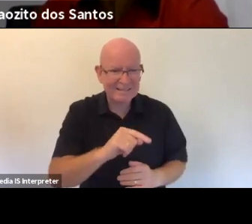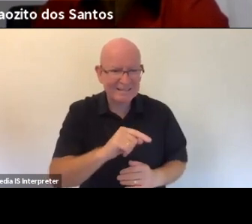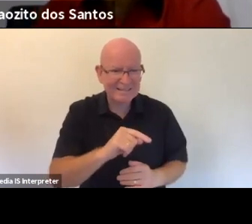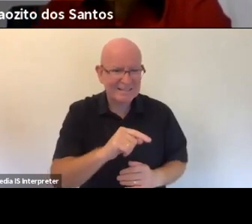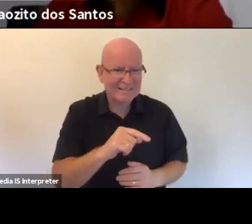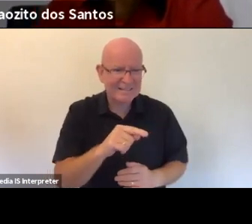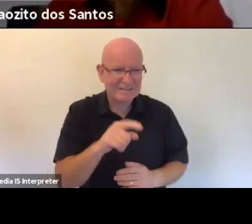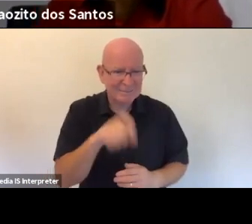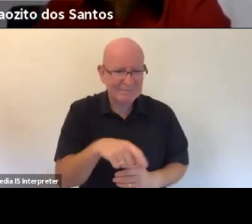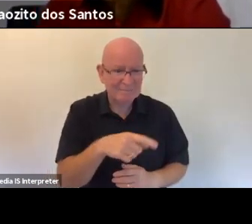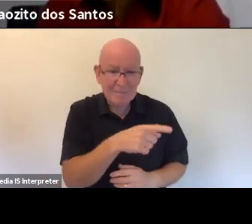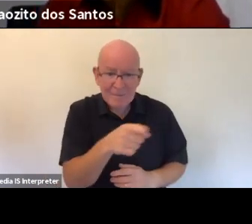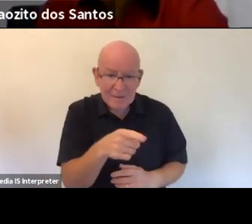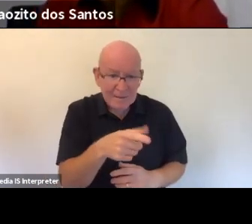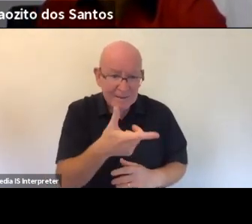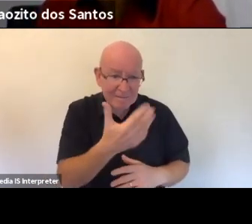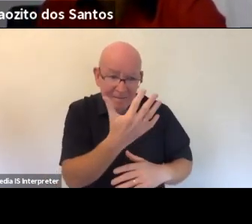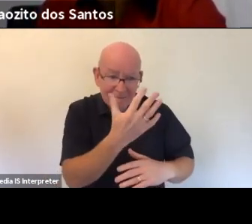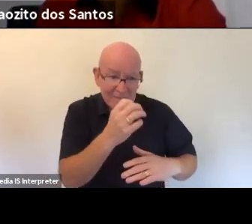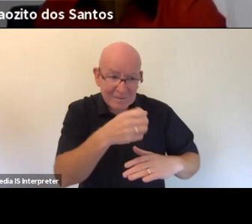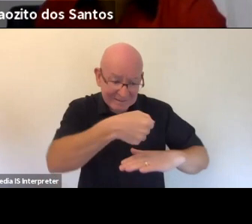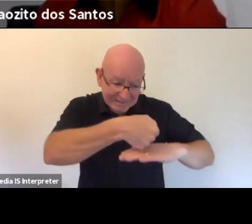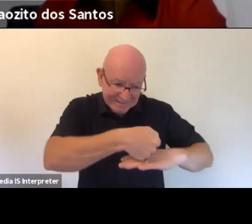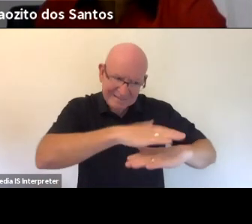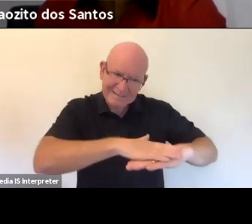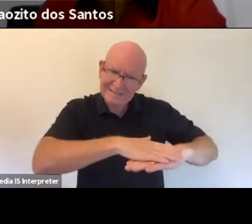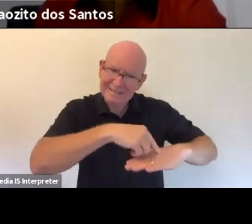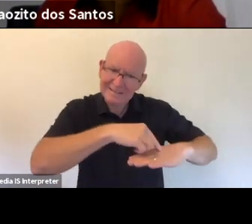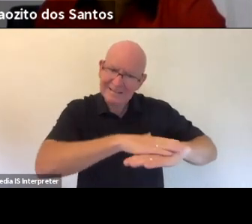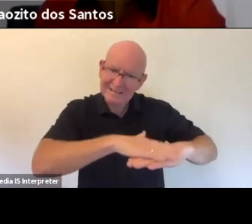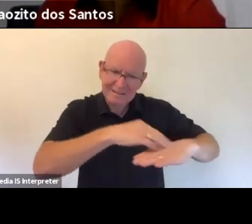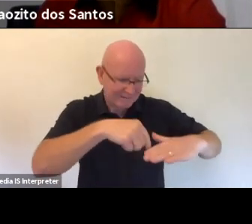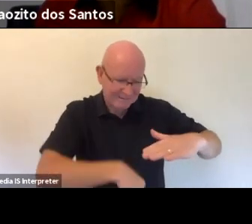And also, update data for human interim support in the future.